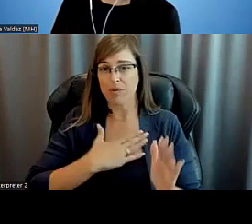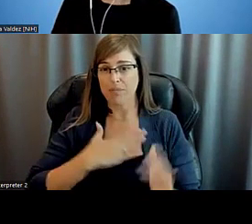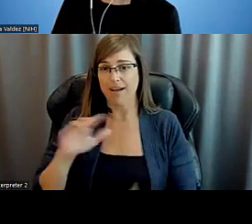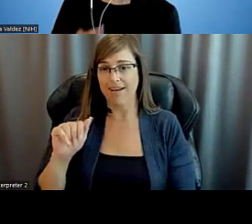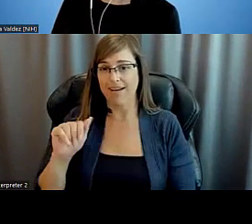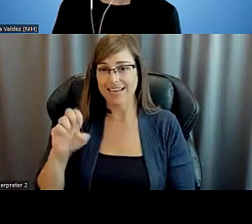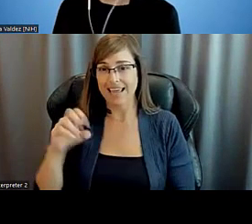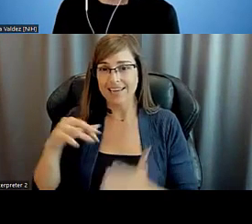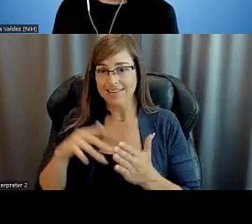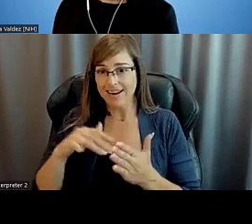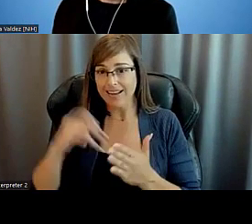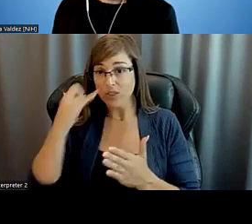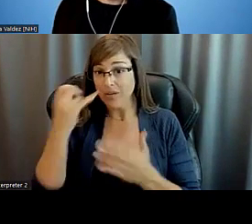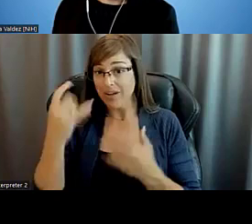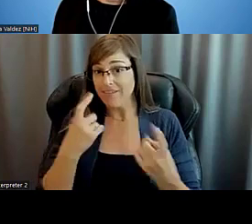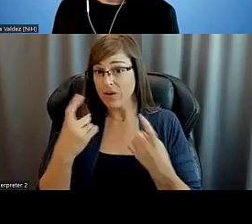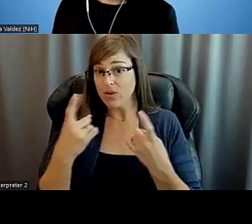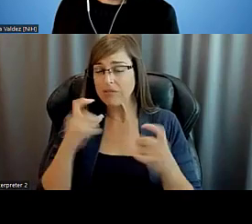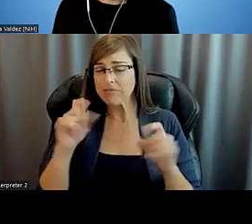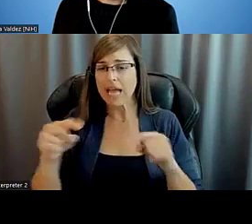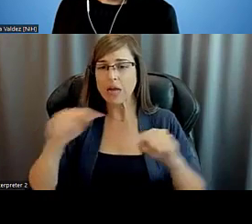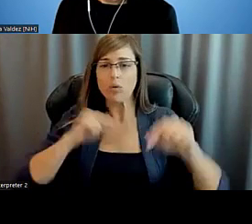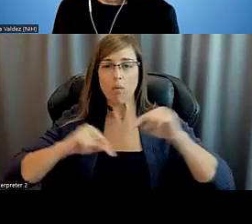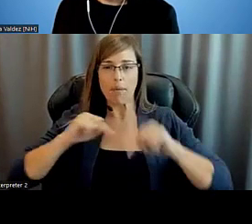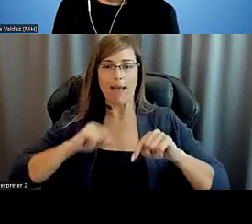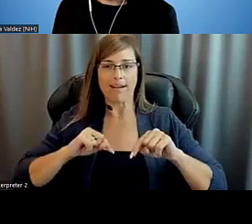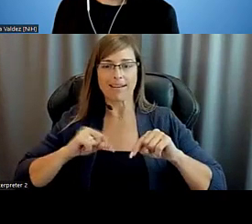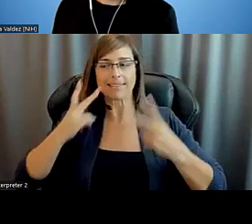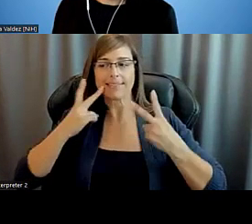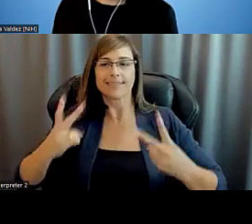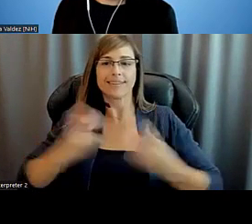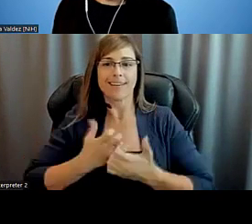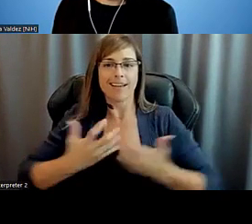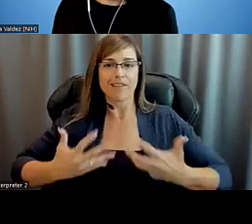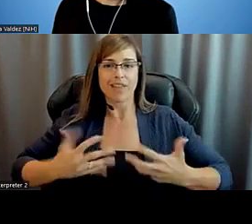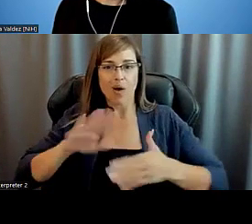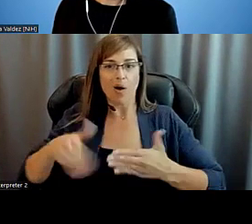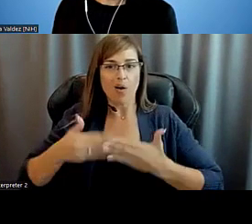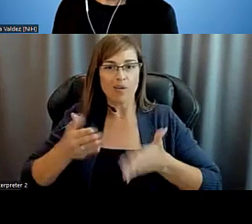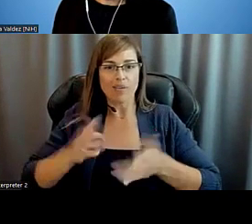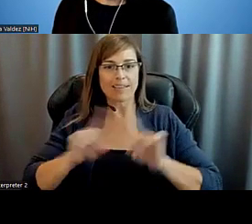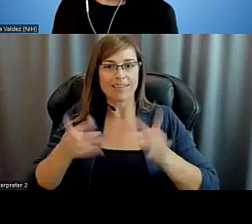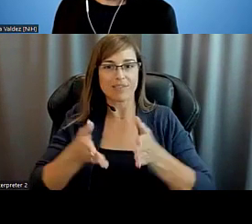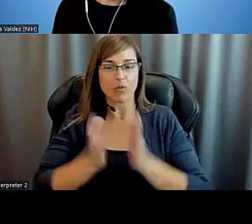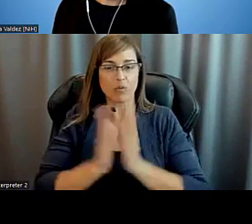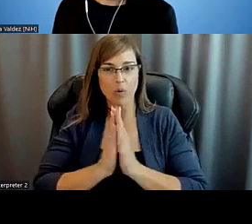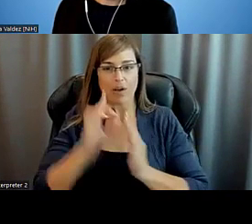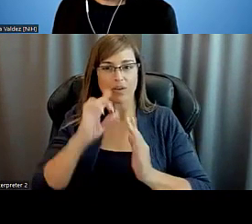If you have questions, you can go back and see all these, request for prior approval, change of budget and scope,